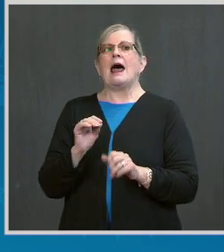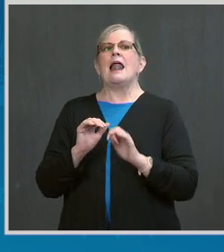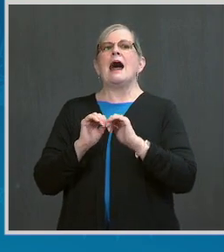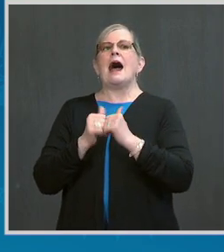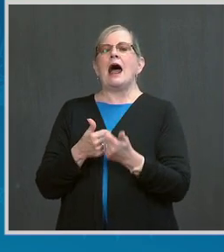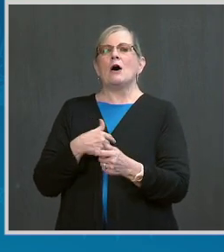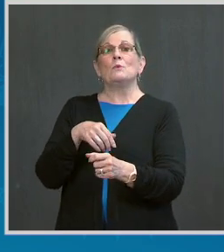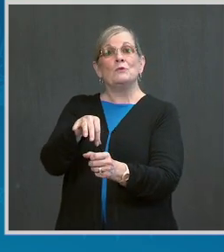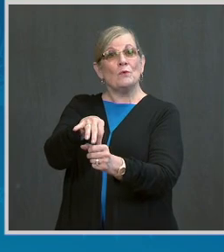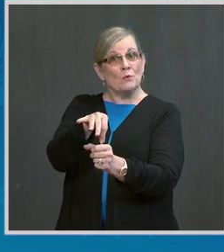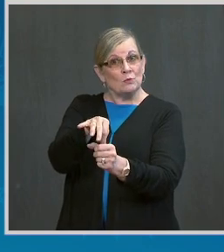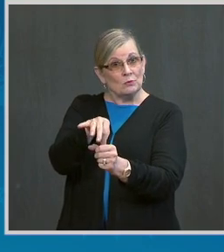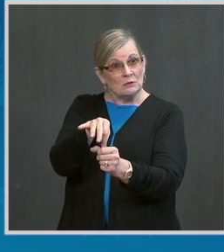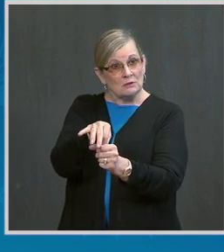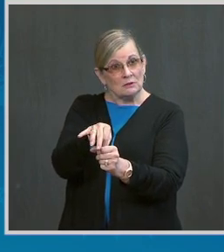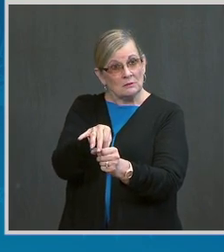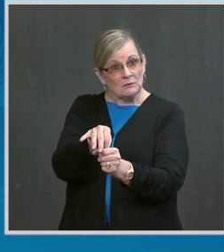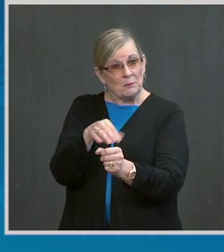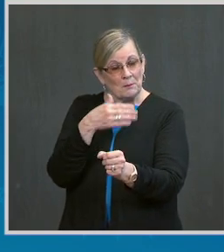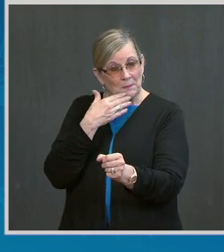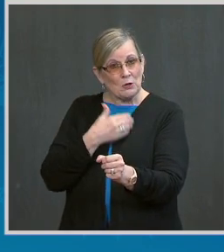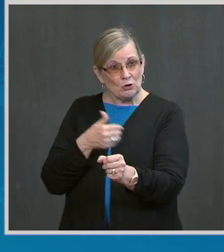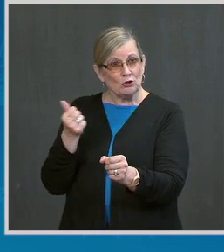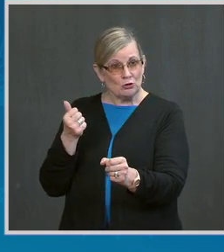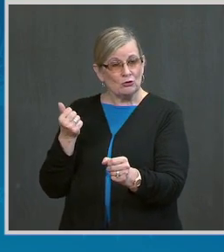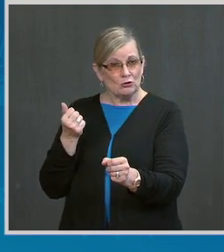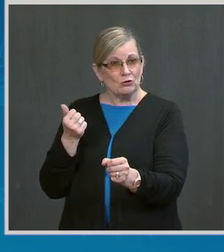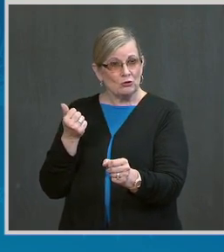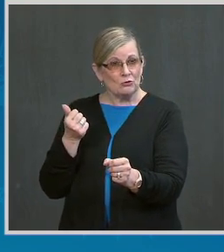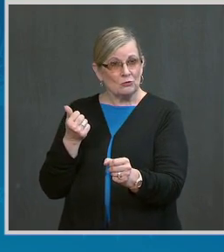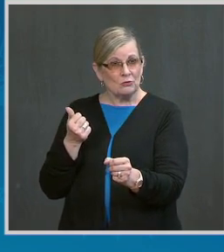First, we have the opportunity to shape how we live.